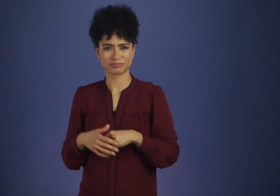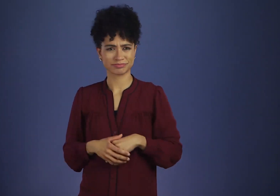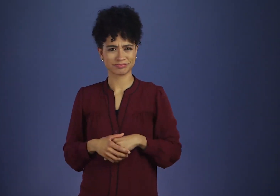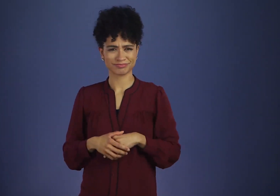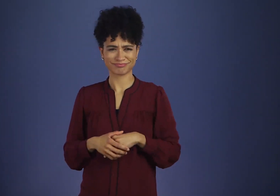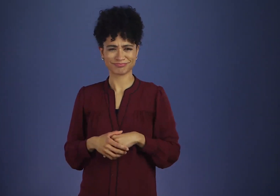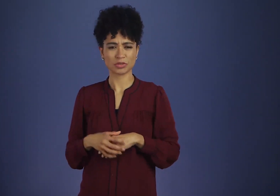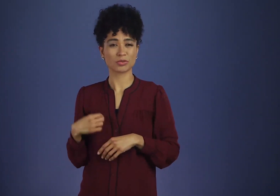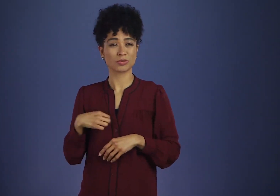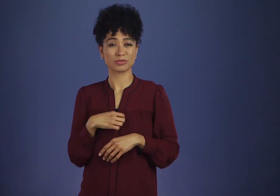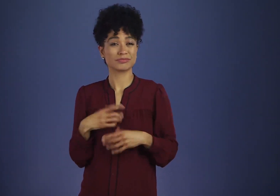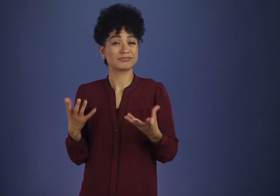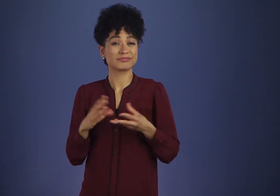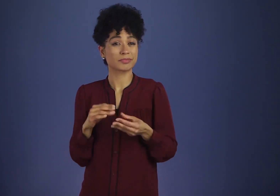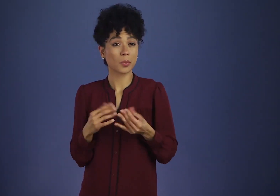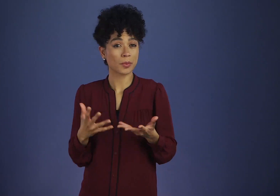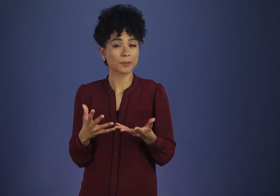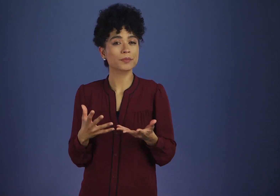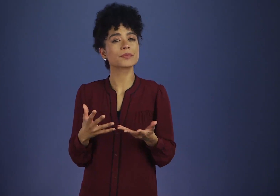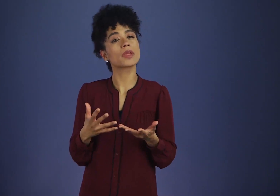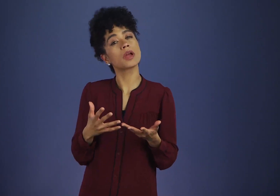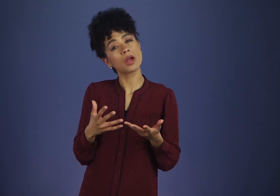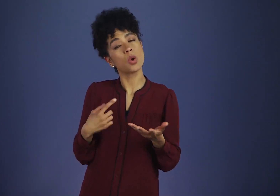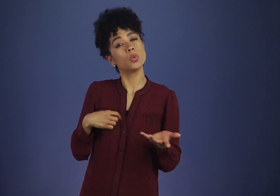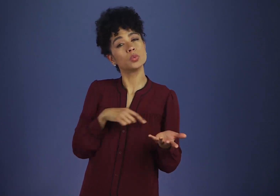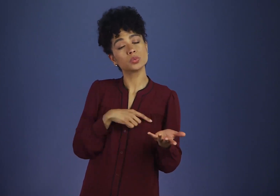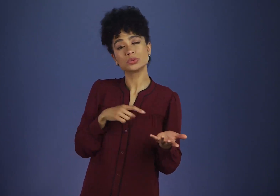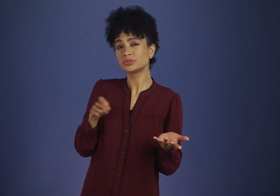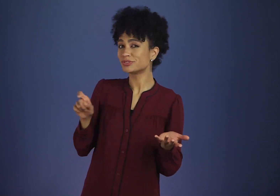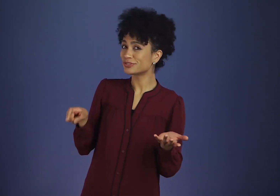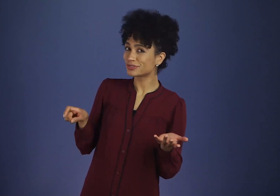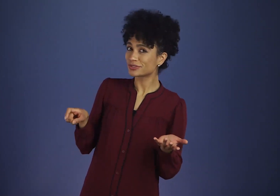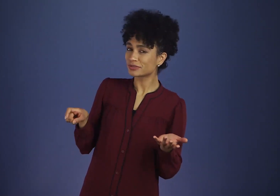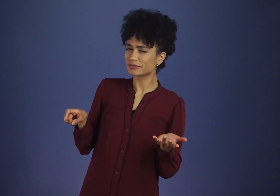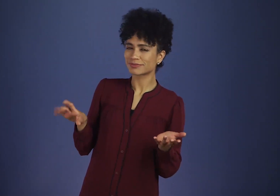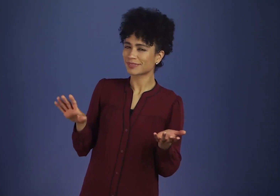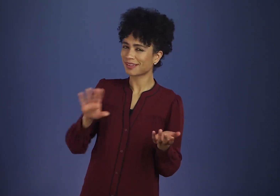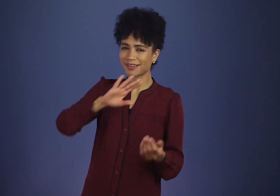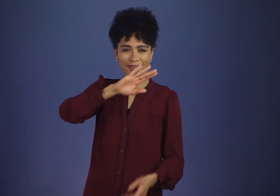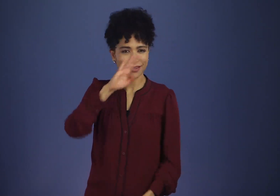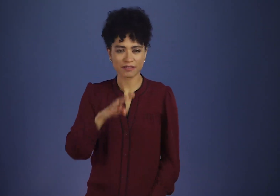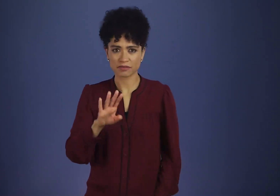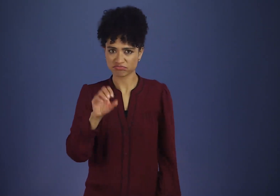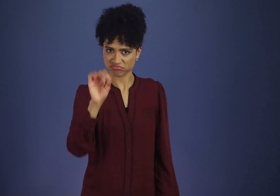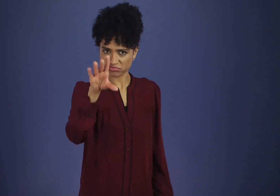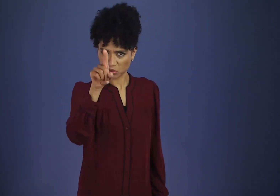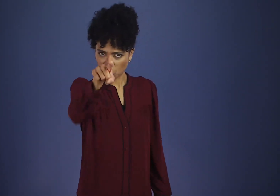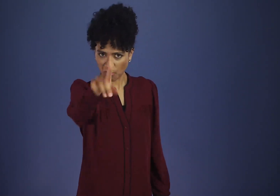They repeatedly say “We ought…” but never “You must!”